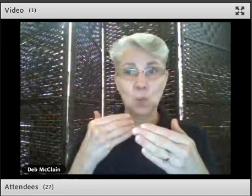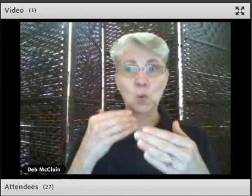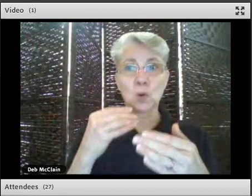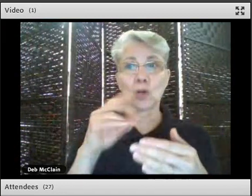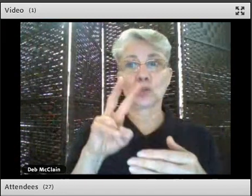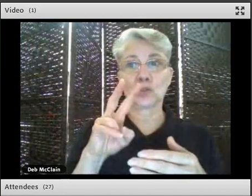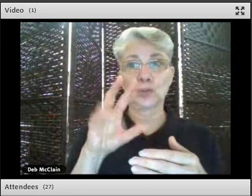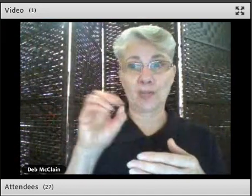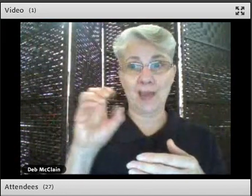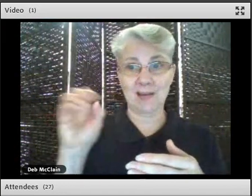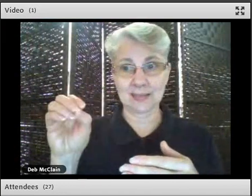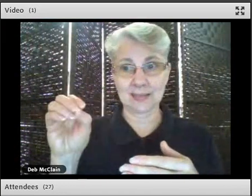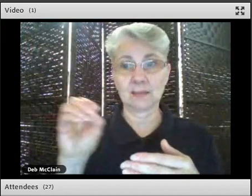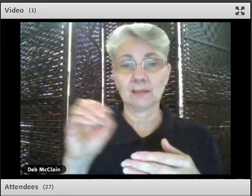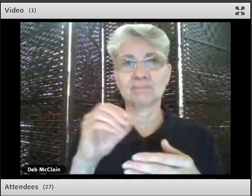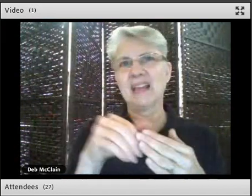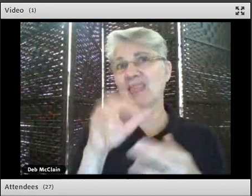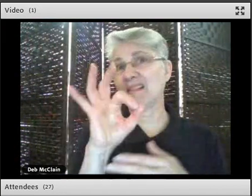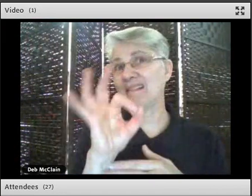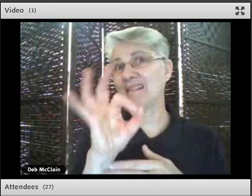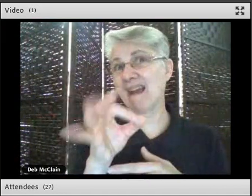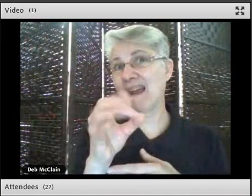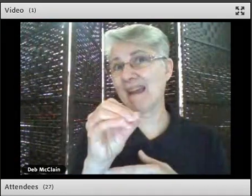In the earlier part, it could have been analog or digital.